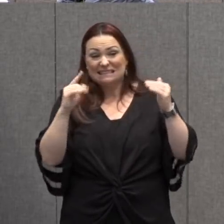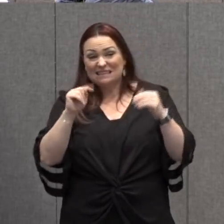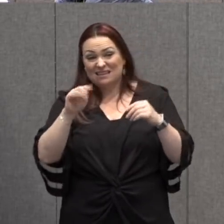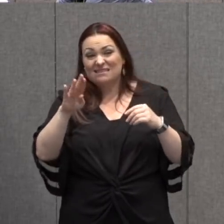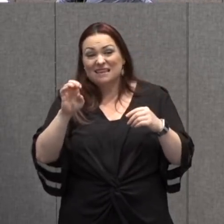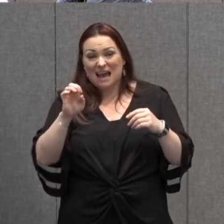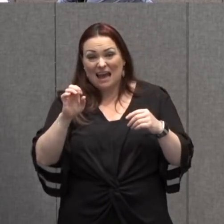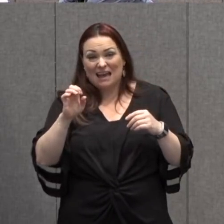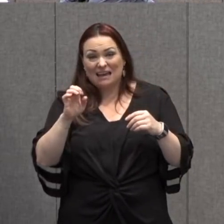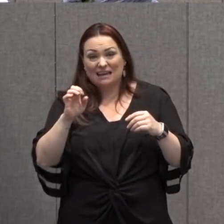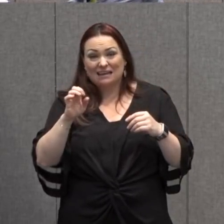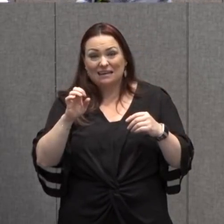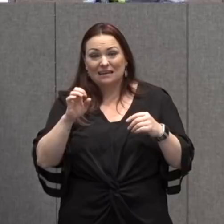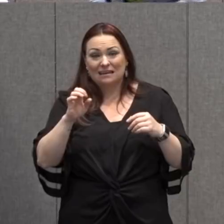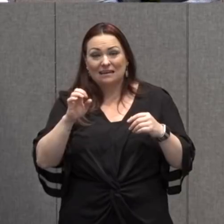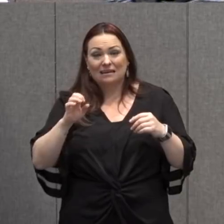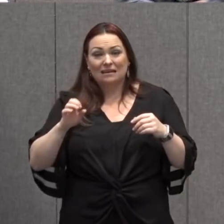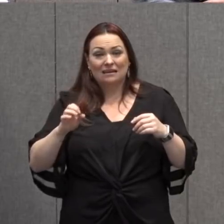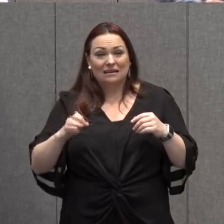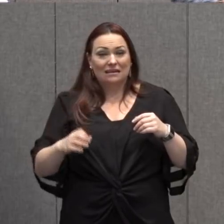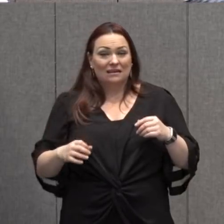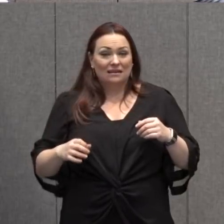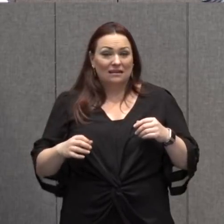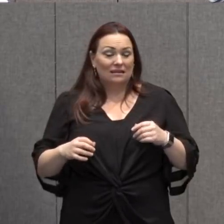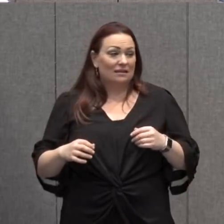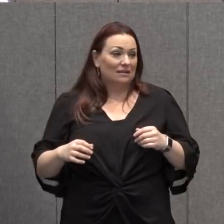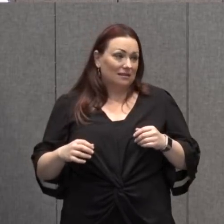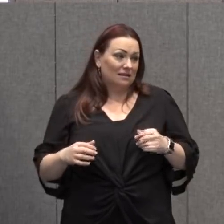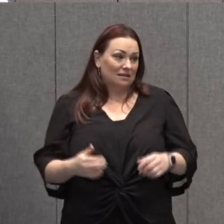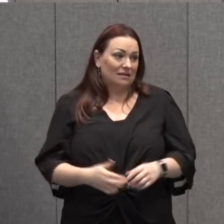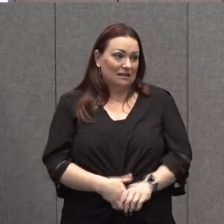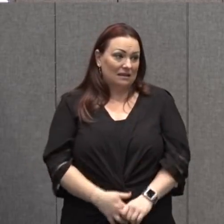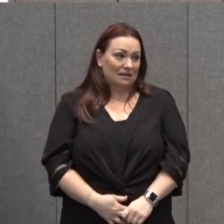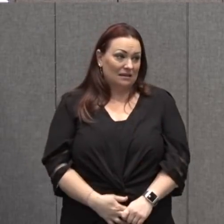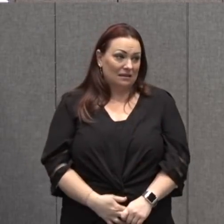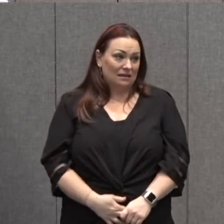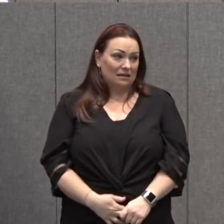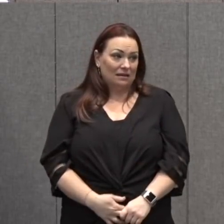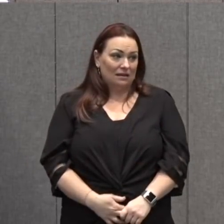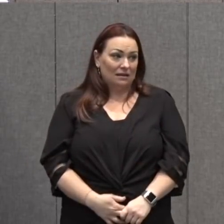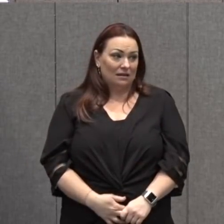Oh, that's right. This one might undo it. It's a little harder.